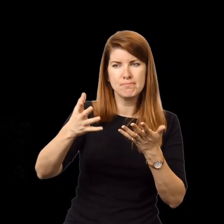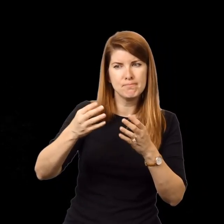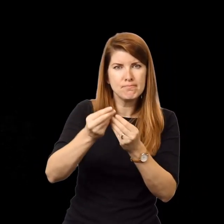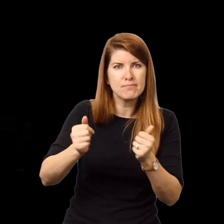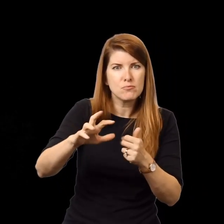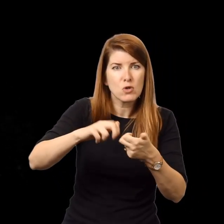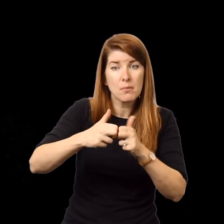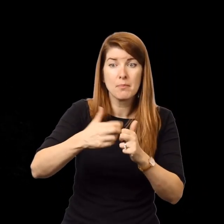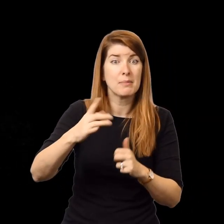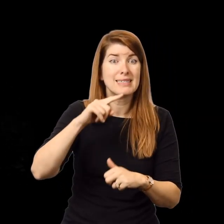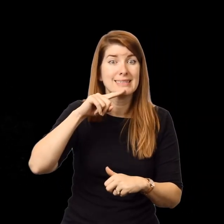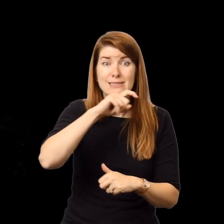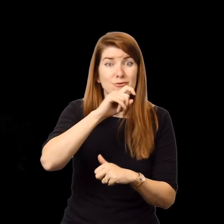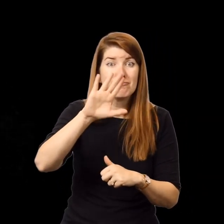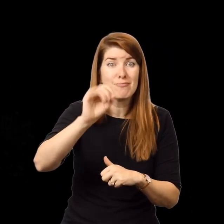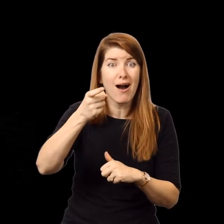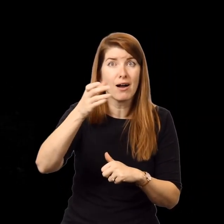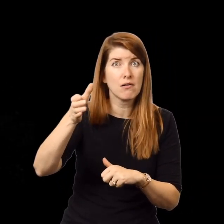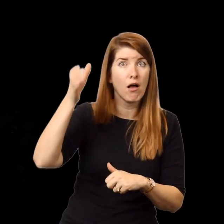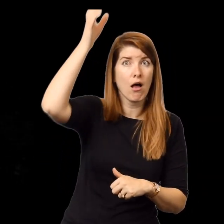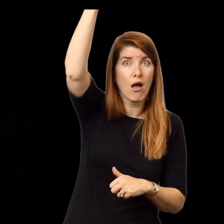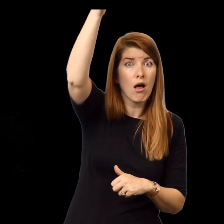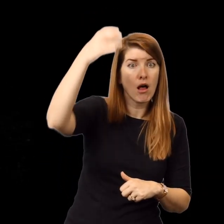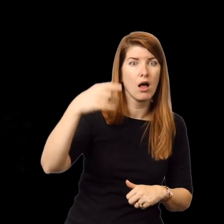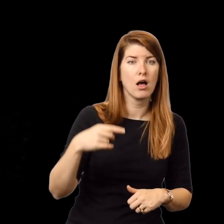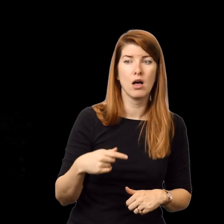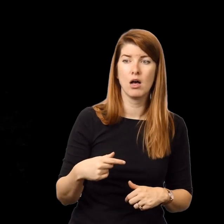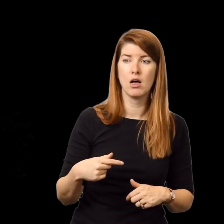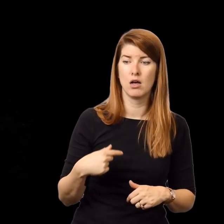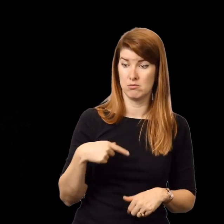The cereal box is up high, what are you going to do?